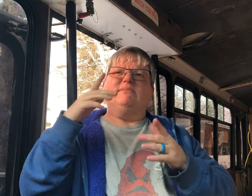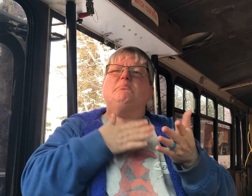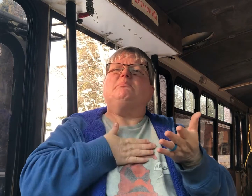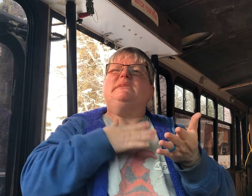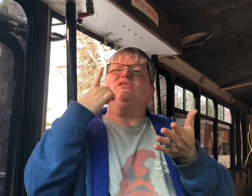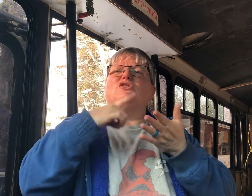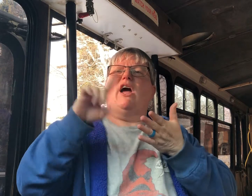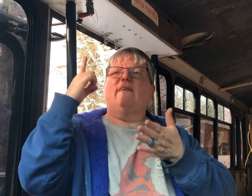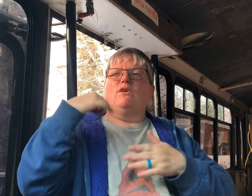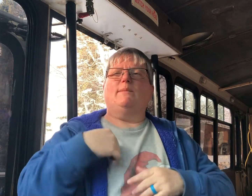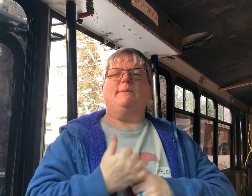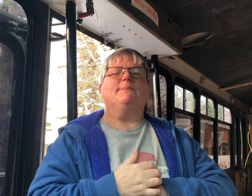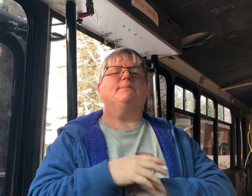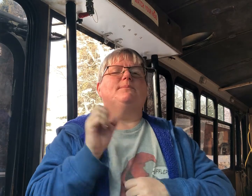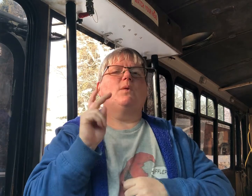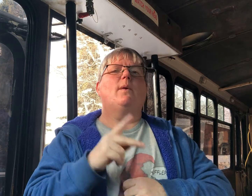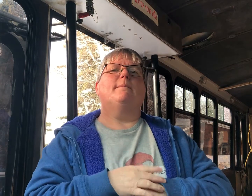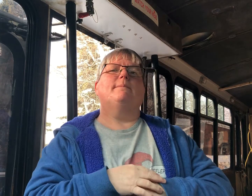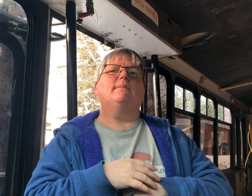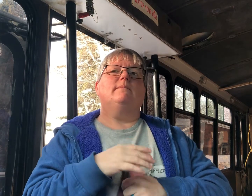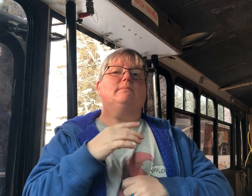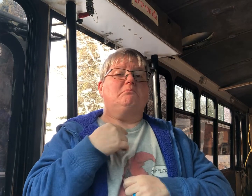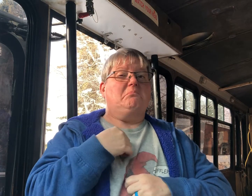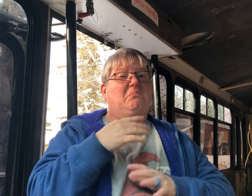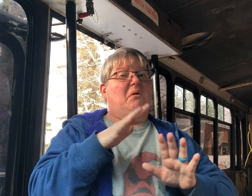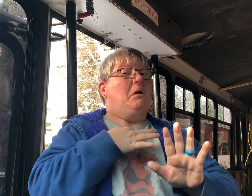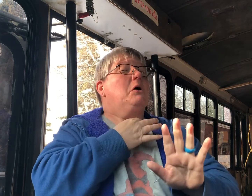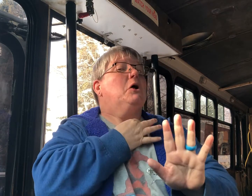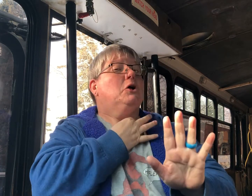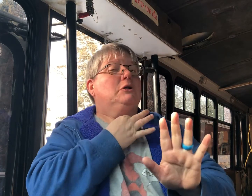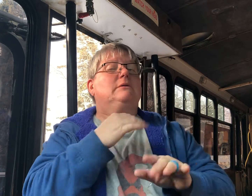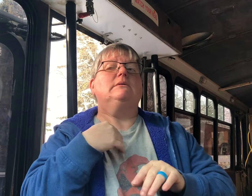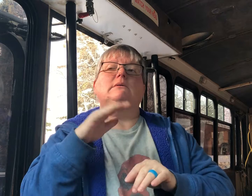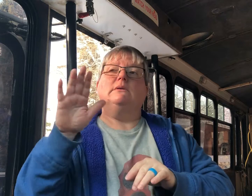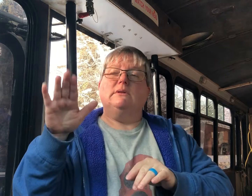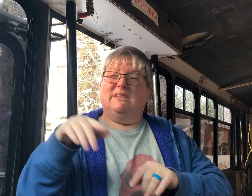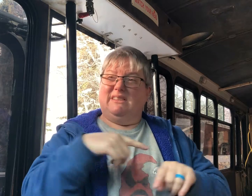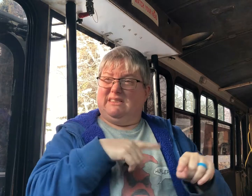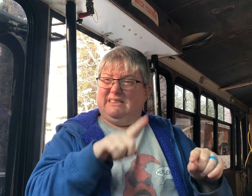And I said, "you know could you please check it for me", and they said, "okay". So I was curious and I said